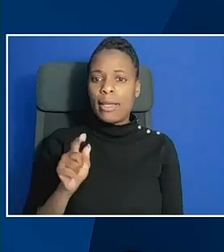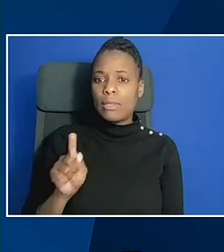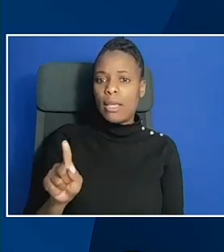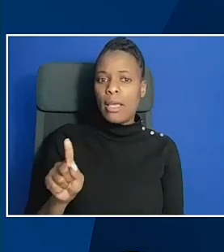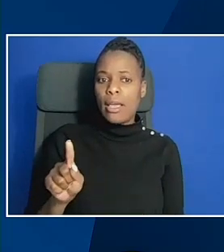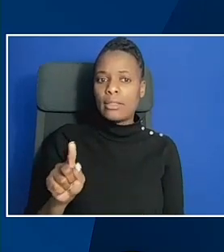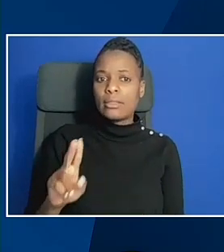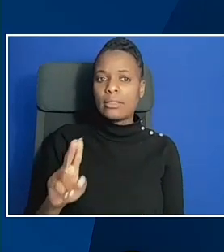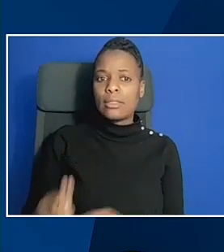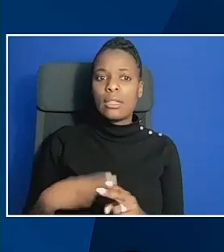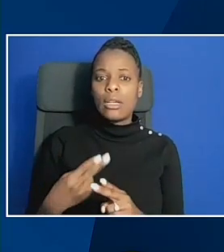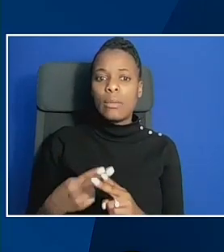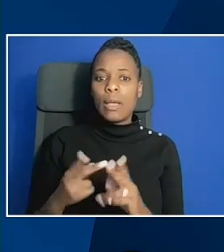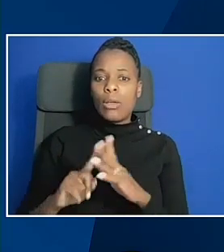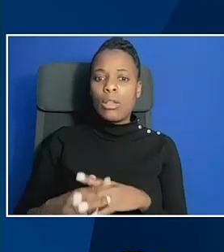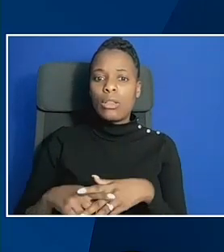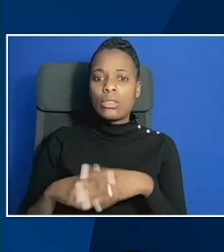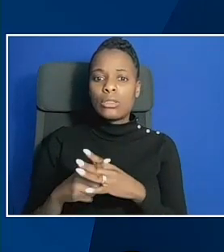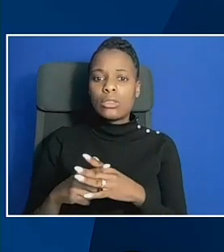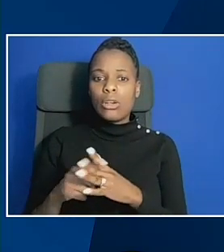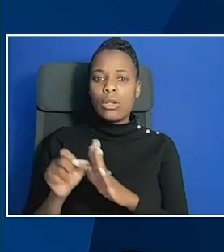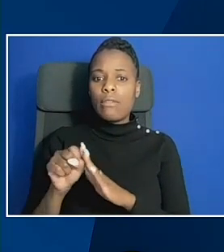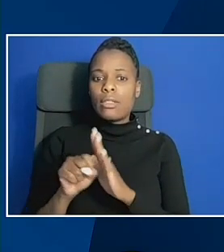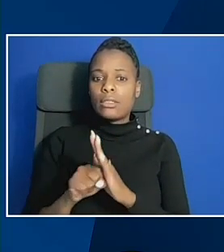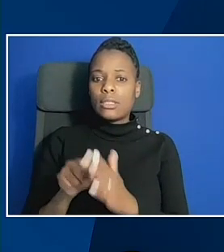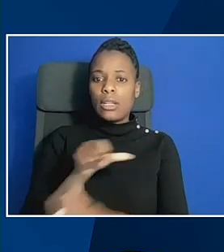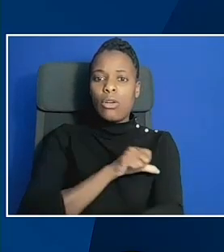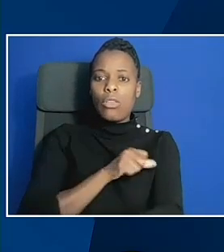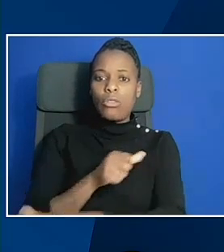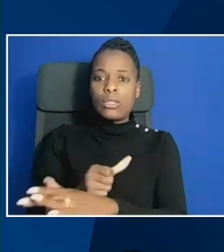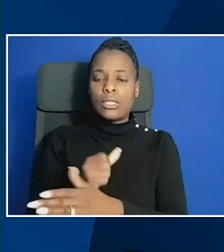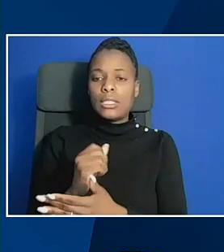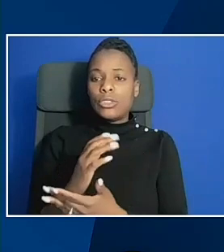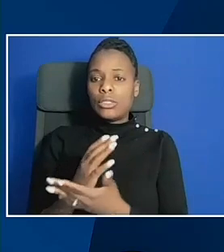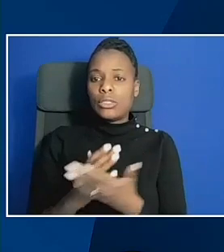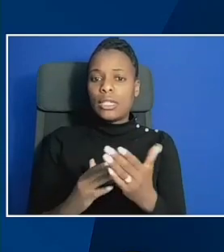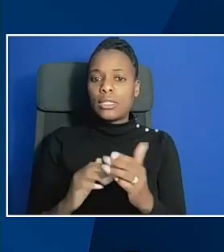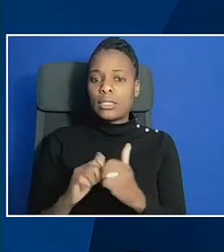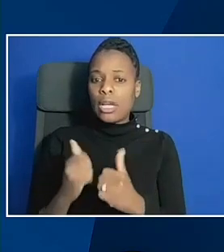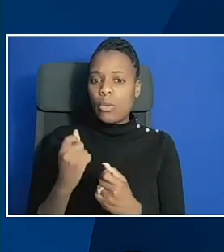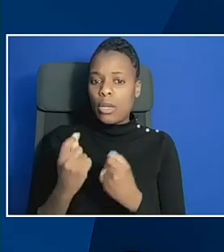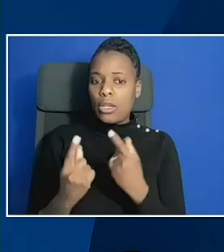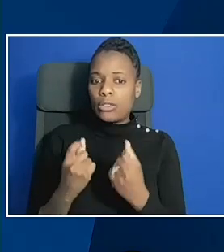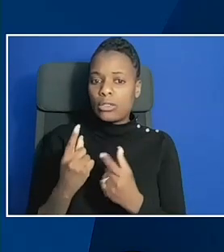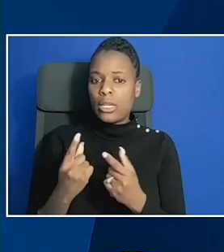the state authorization section and how we are to understand education-specific laws with respect to reciprocity.